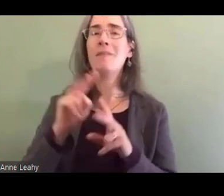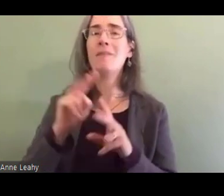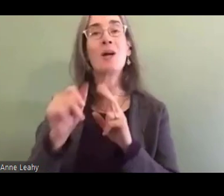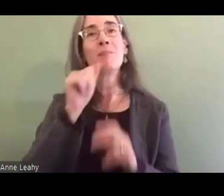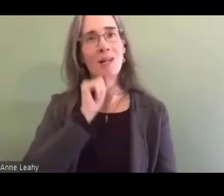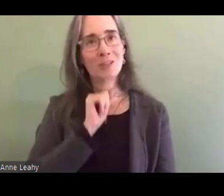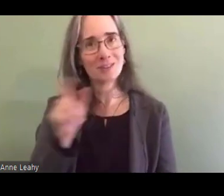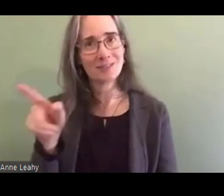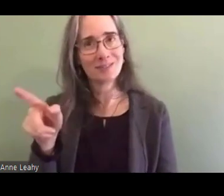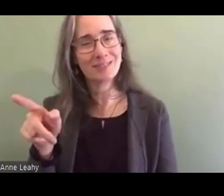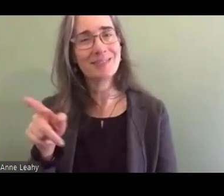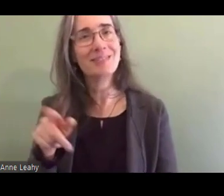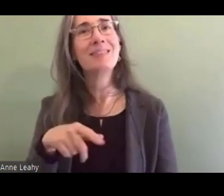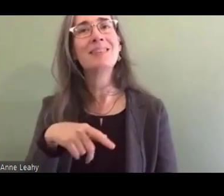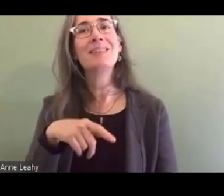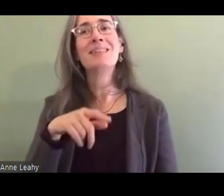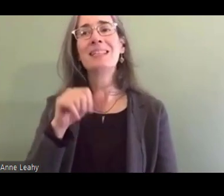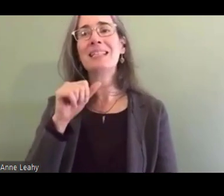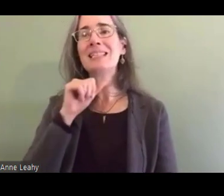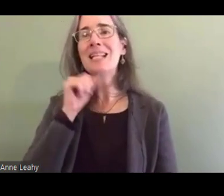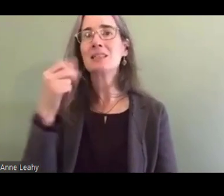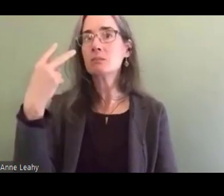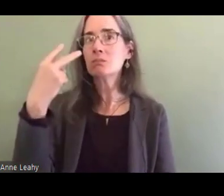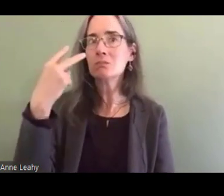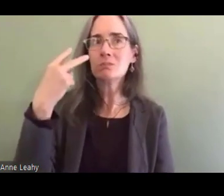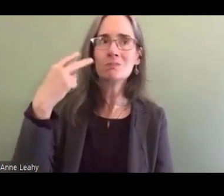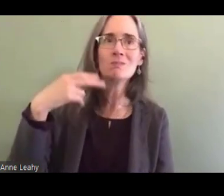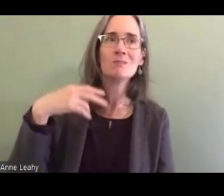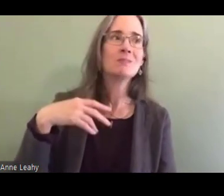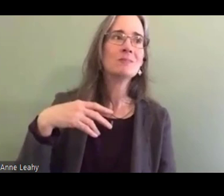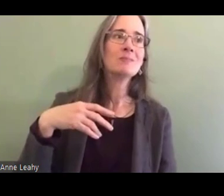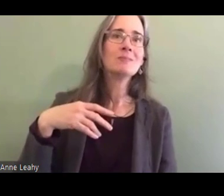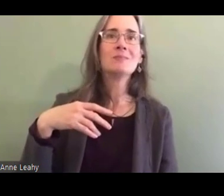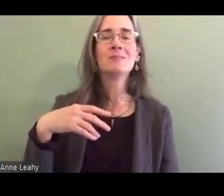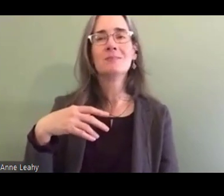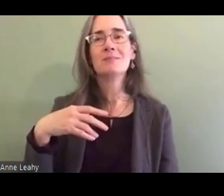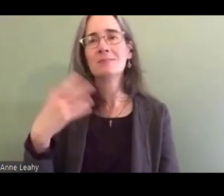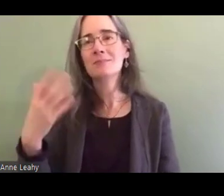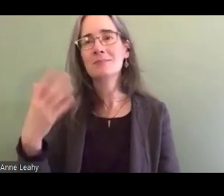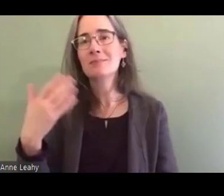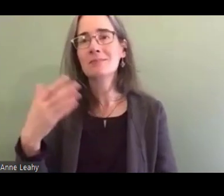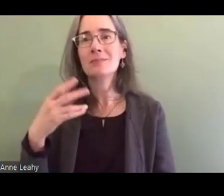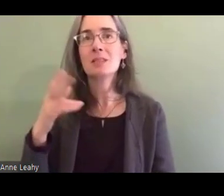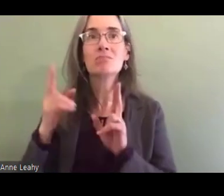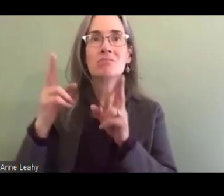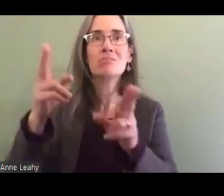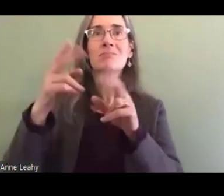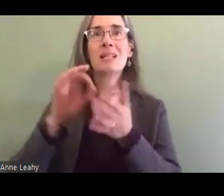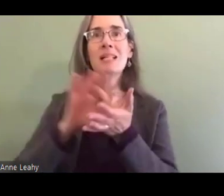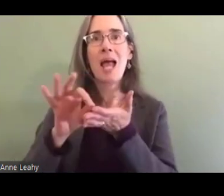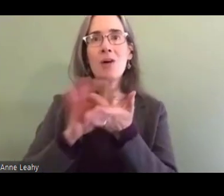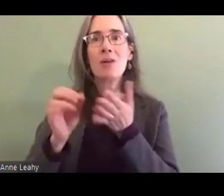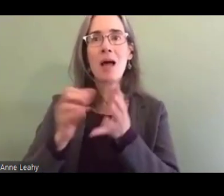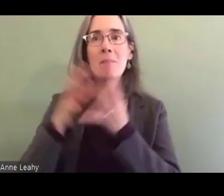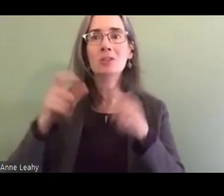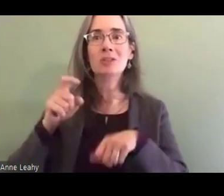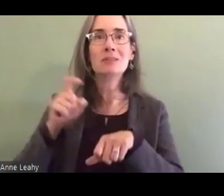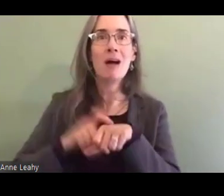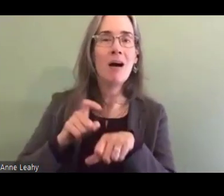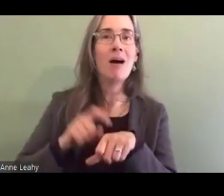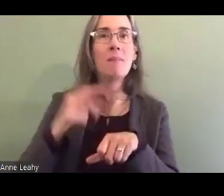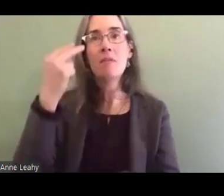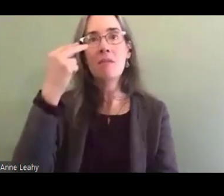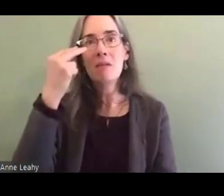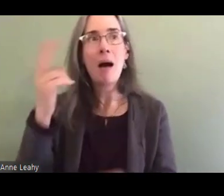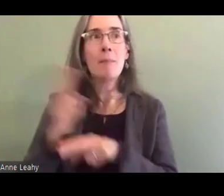it doesn't have to you know count how much time I am using it and that sort of thing